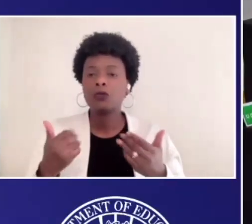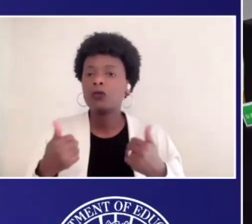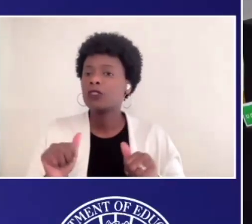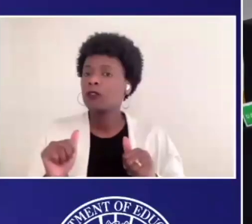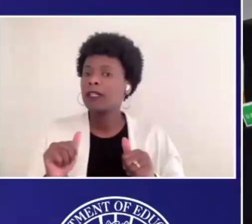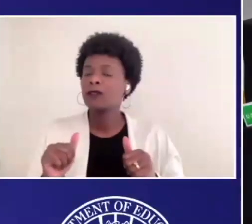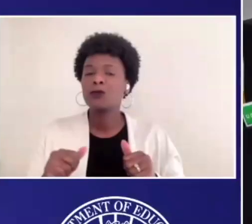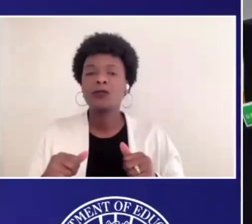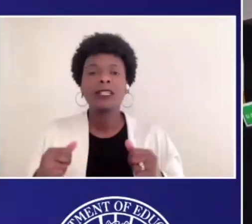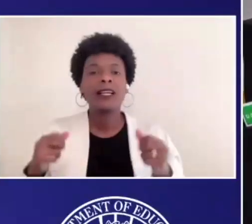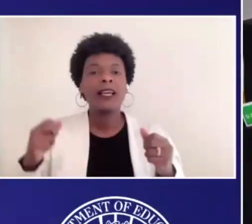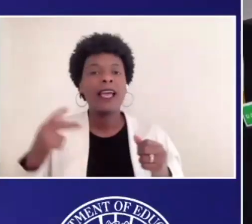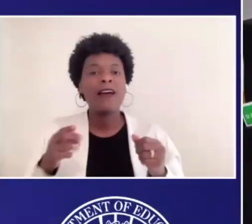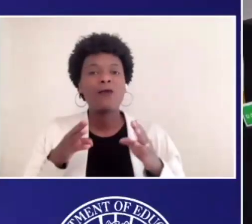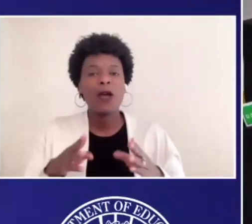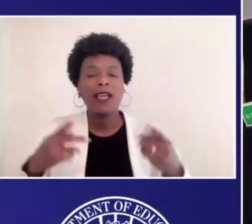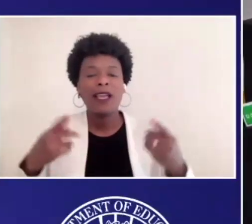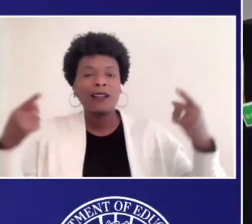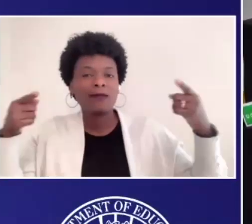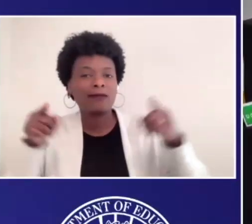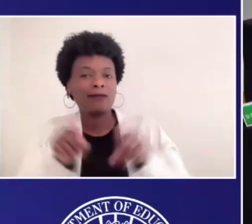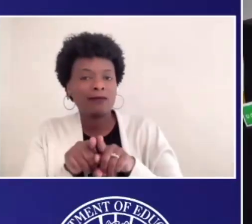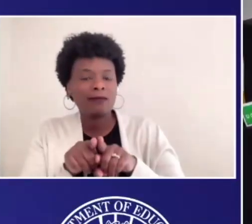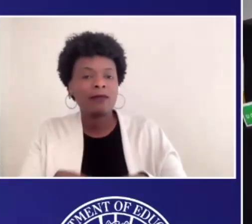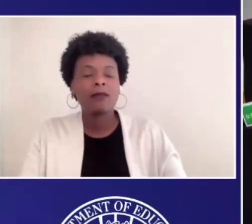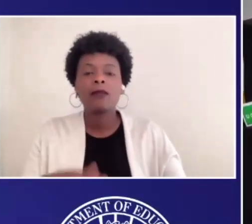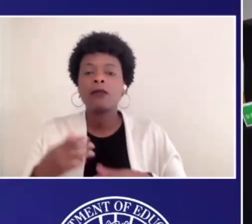halfway. We took elements of what we